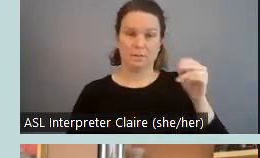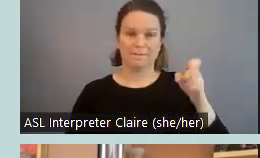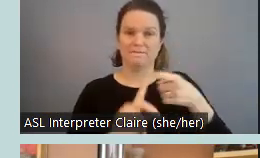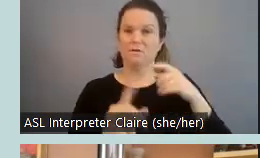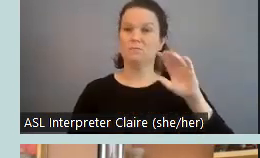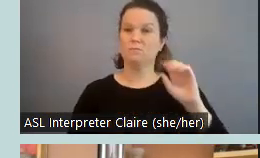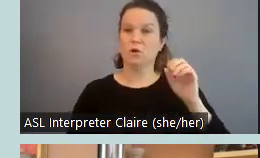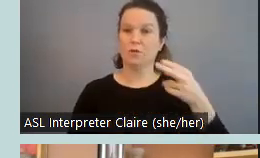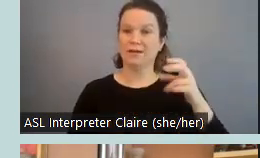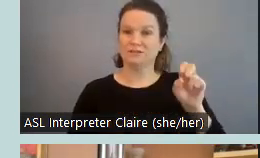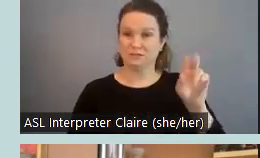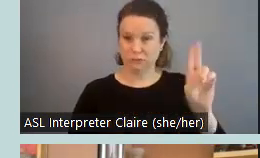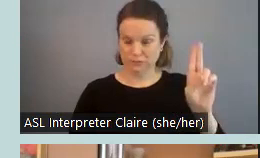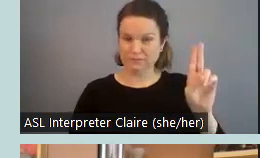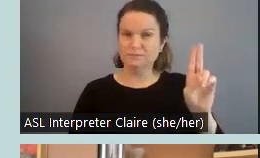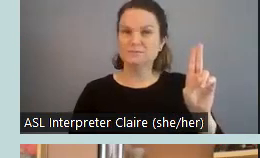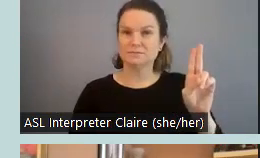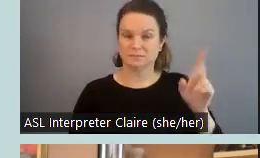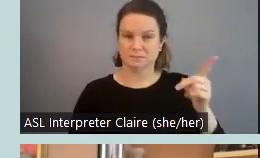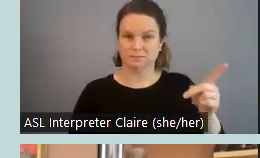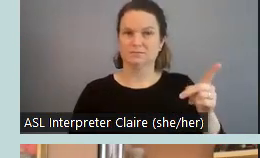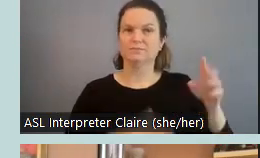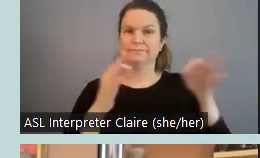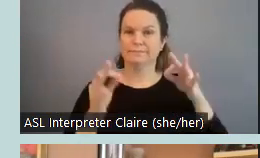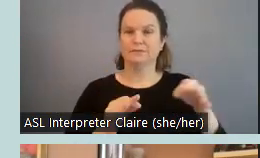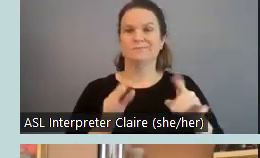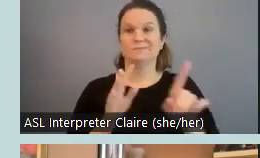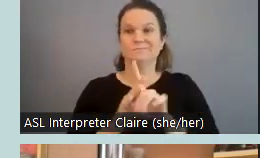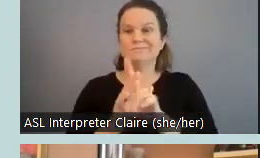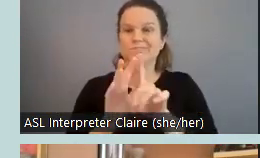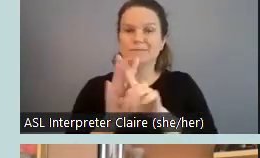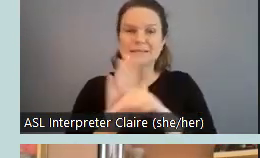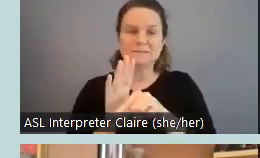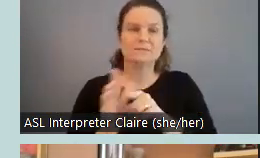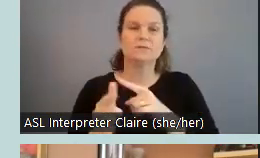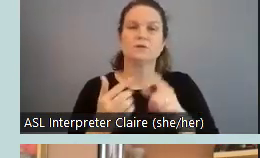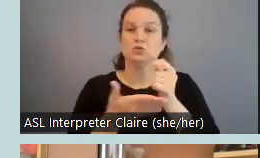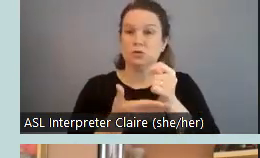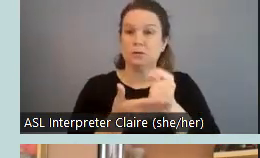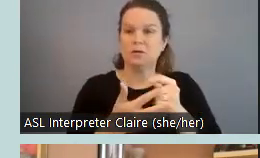and Science University will share about